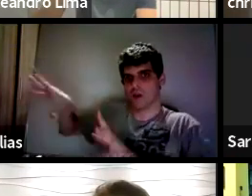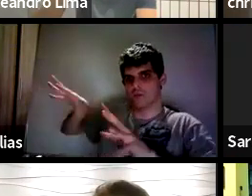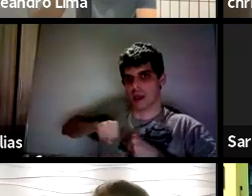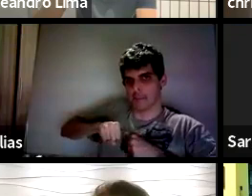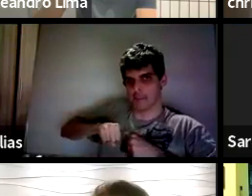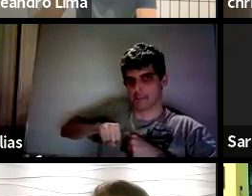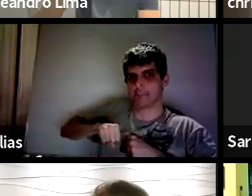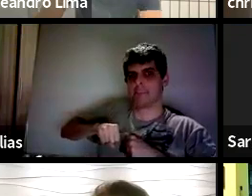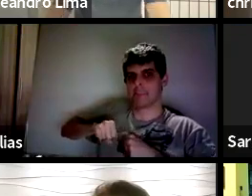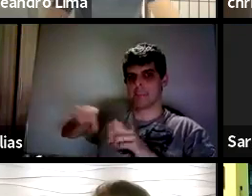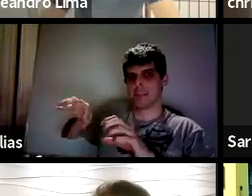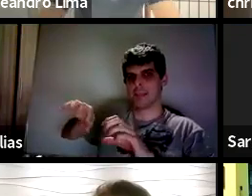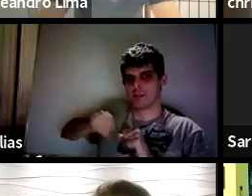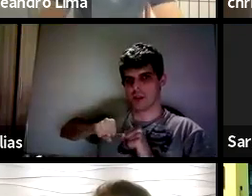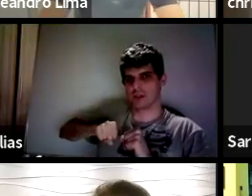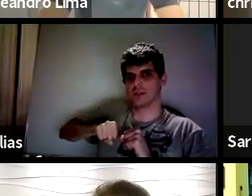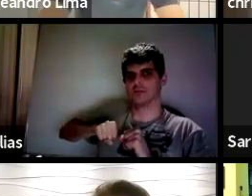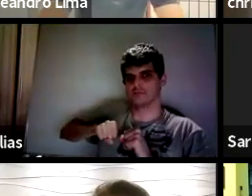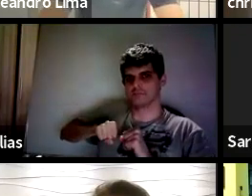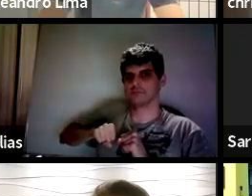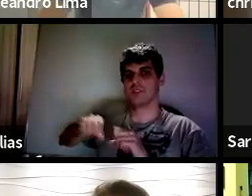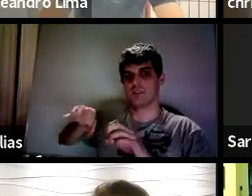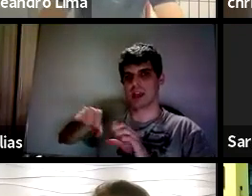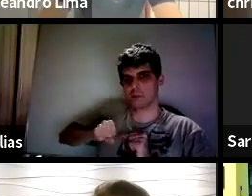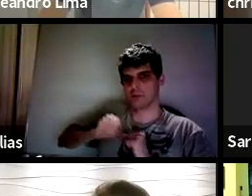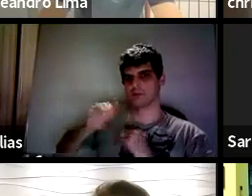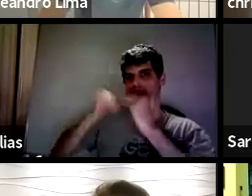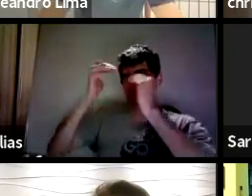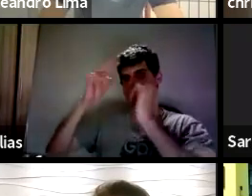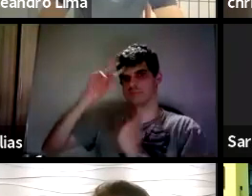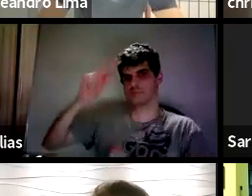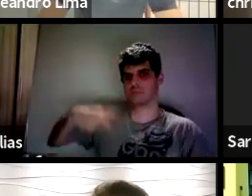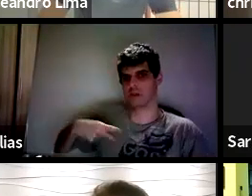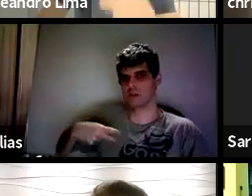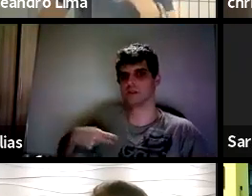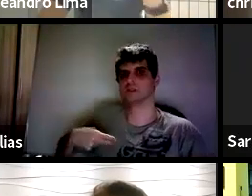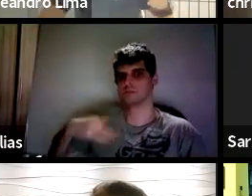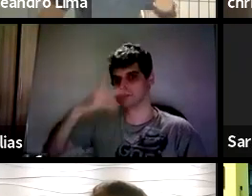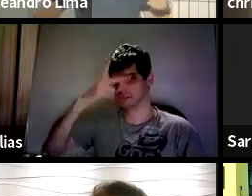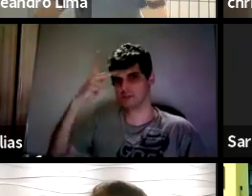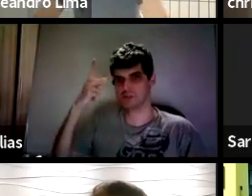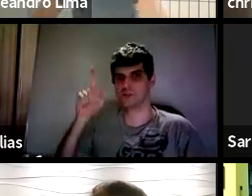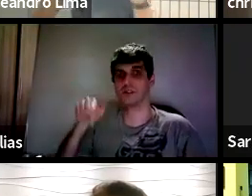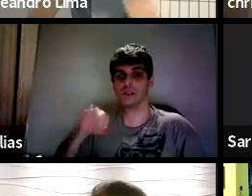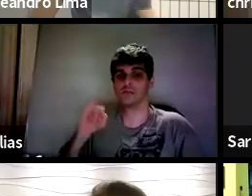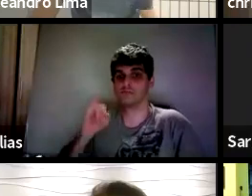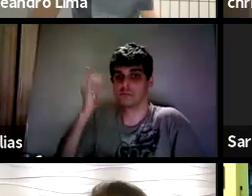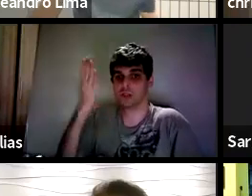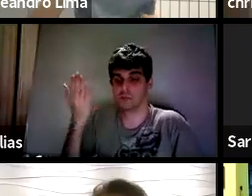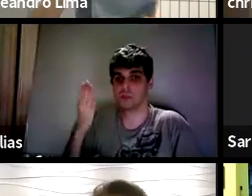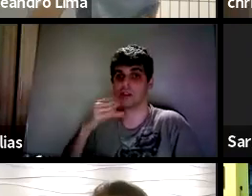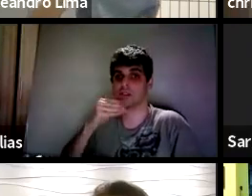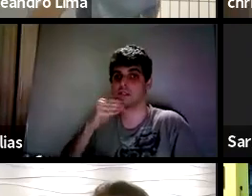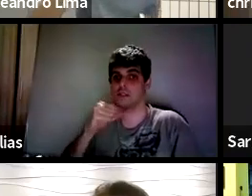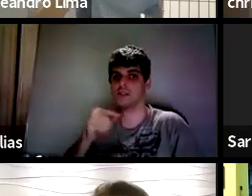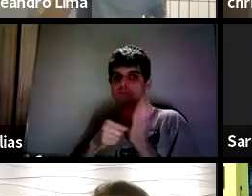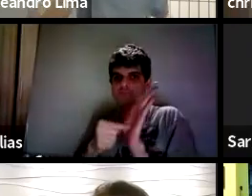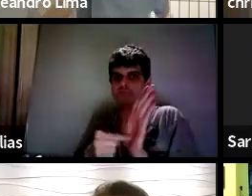So branches and what we may. That's a fear dodgy, right That's a fear dodgy right here. That's a fear that g drive. A pharma company has a big ass pharma company has a big issue.